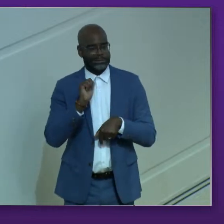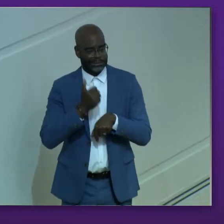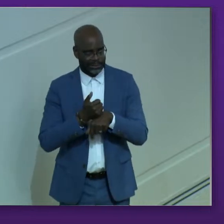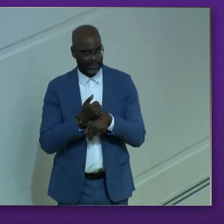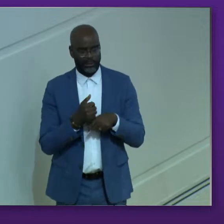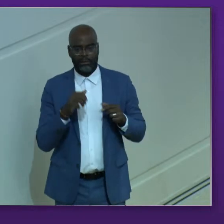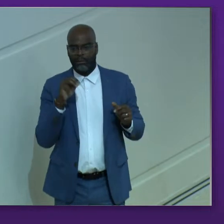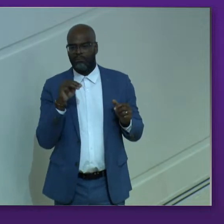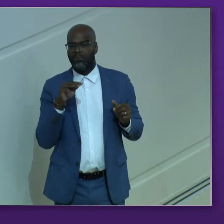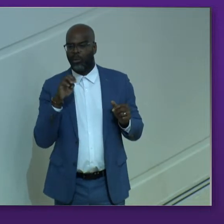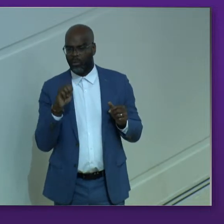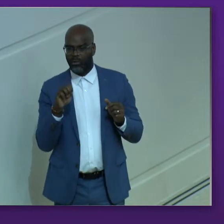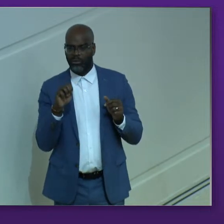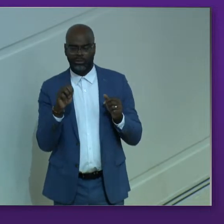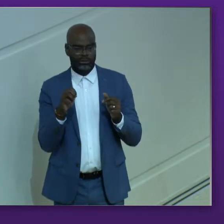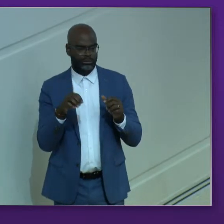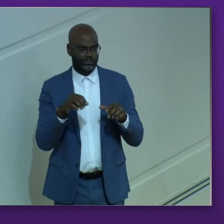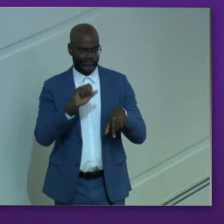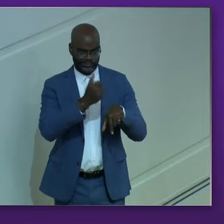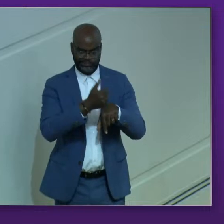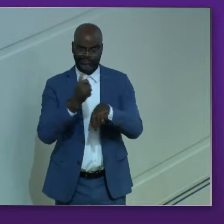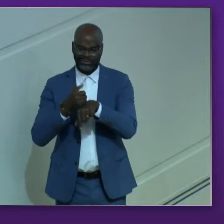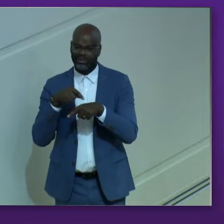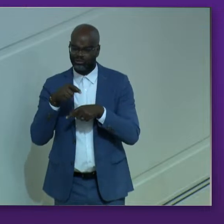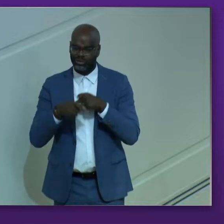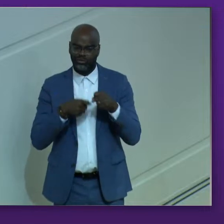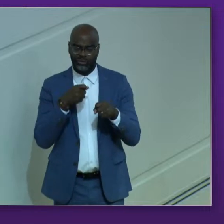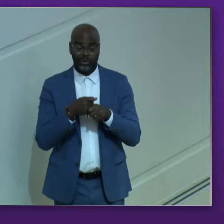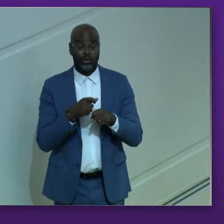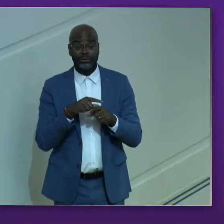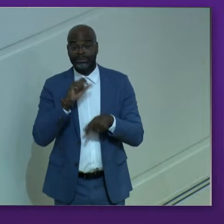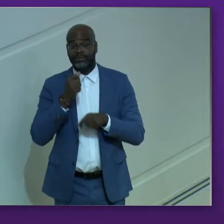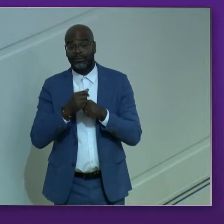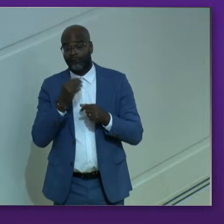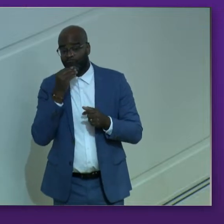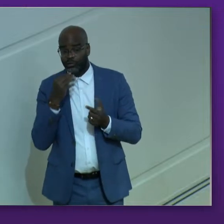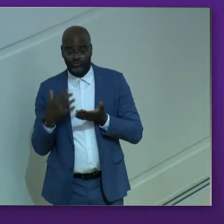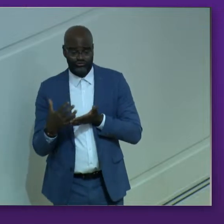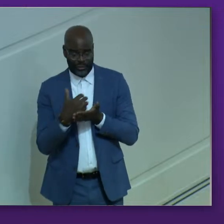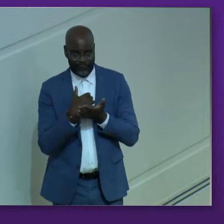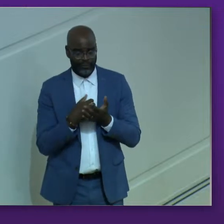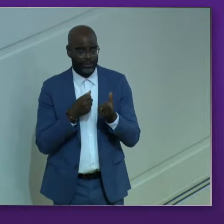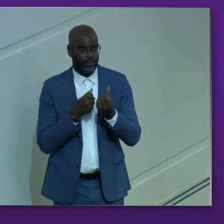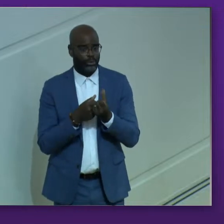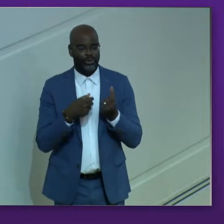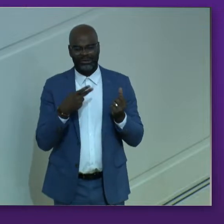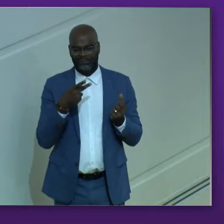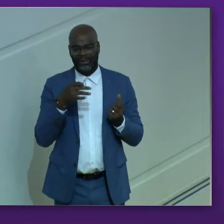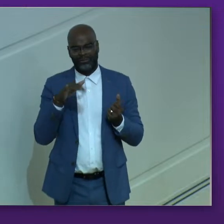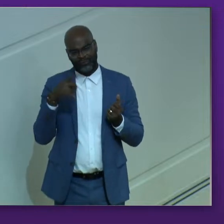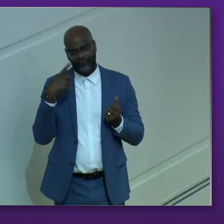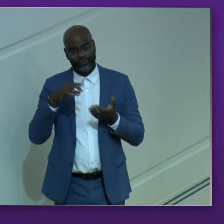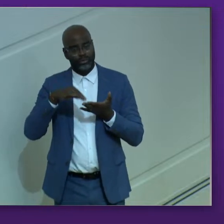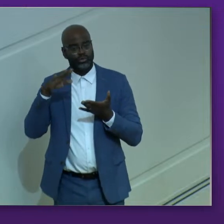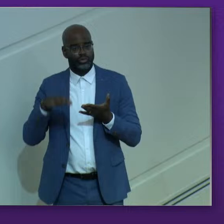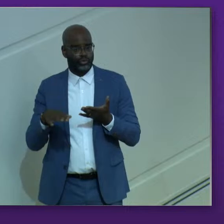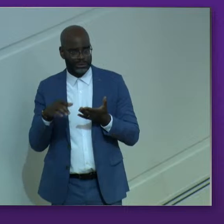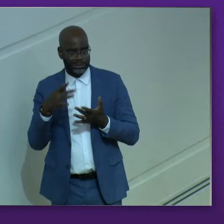HOLDING RACIAL HEALING CIRCLES THE SHAW CENTER, STUDENT GOVERNMENT ASSOCIATION. EQUITY